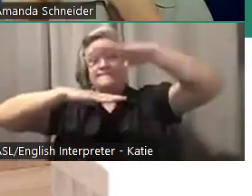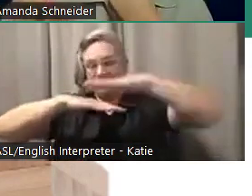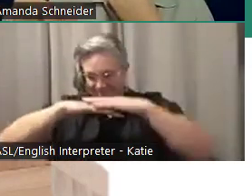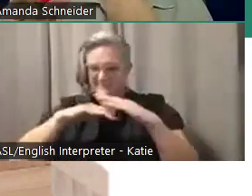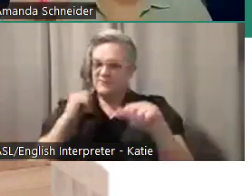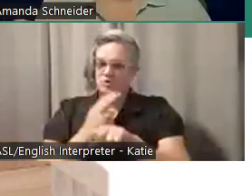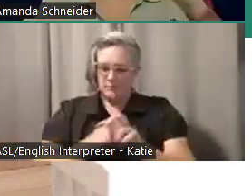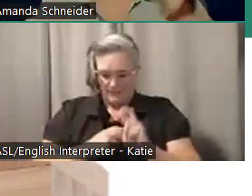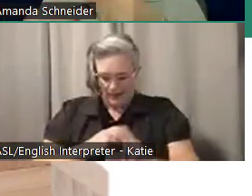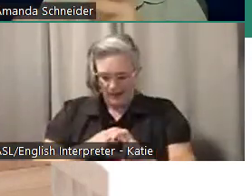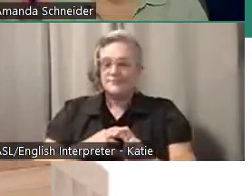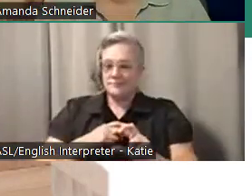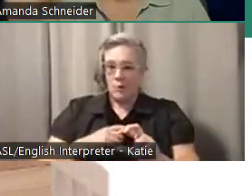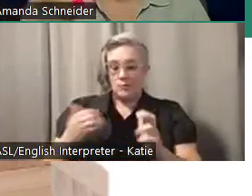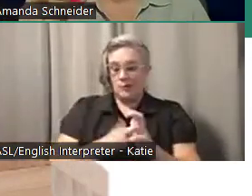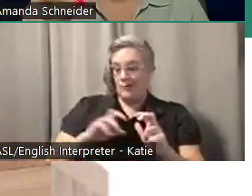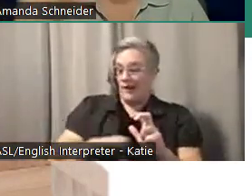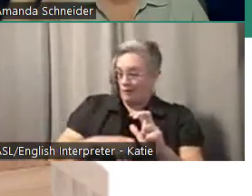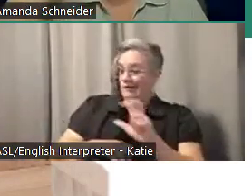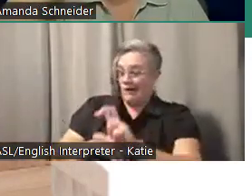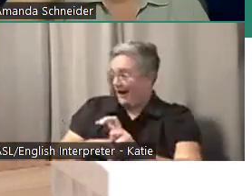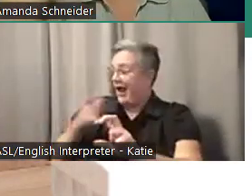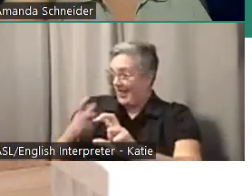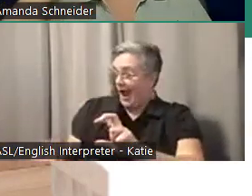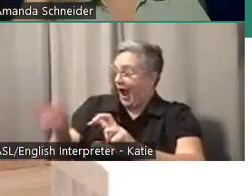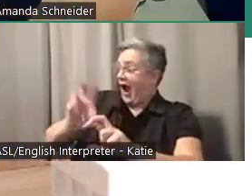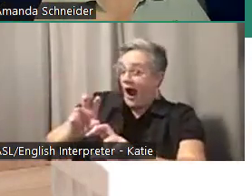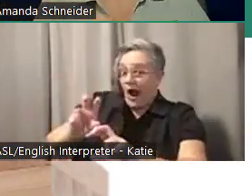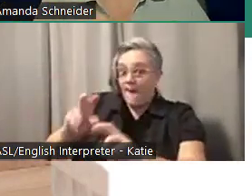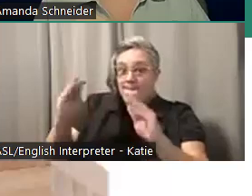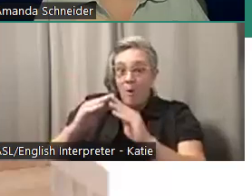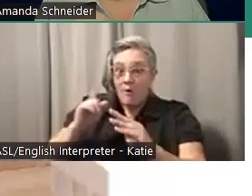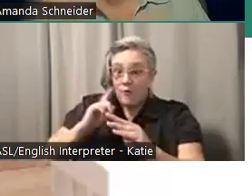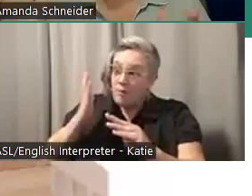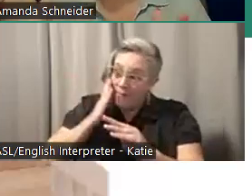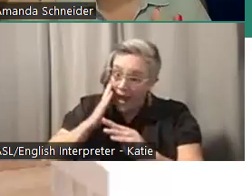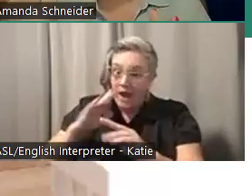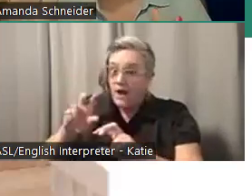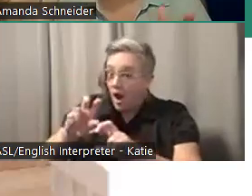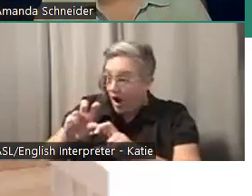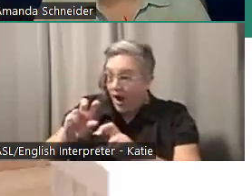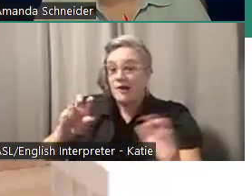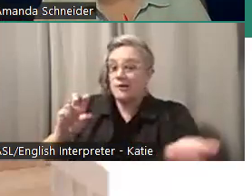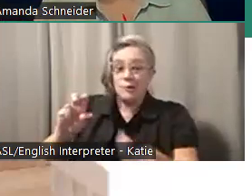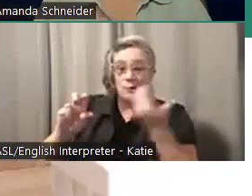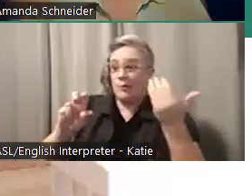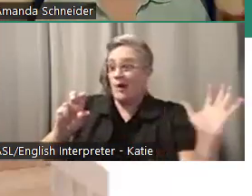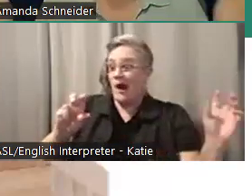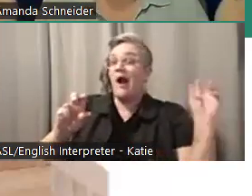that your child can add each time a new character is joining the bed. Um, and then at the end of the story, everyone gets